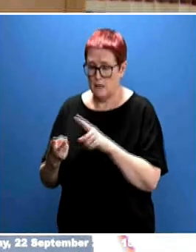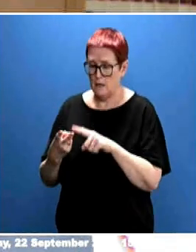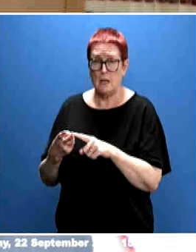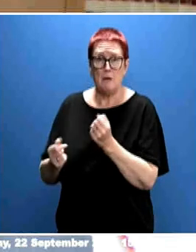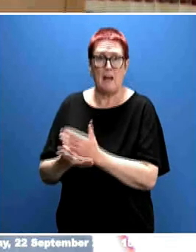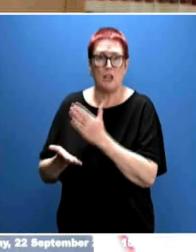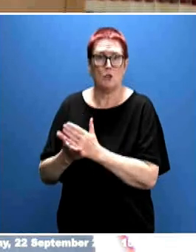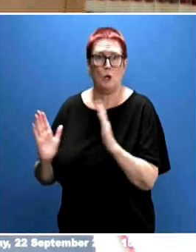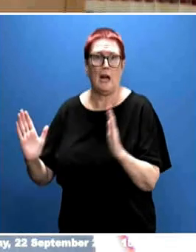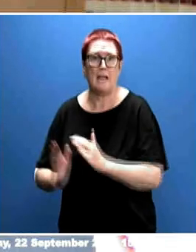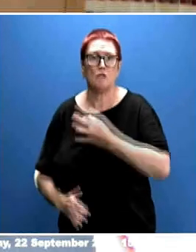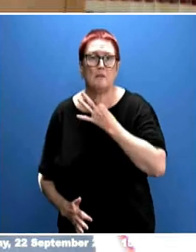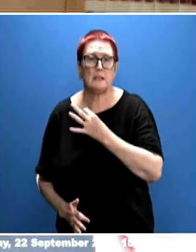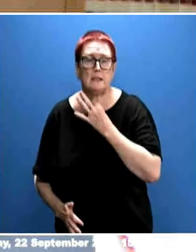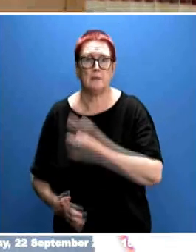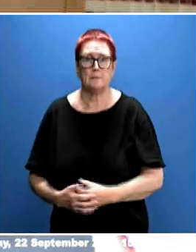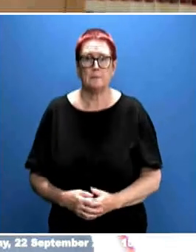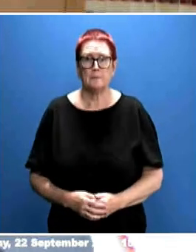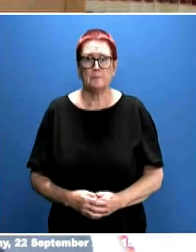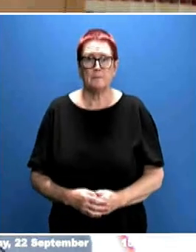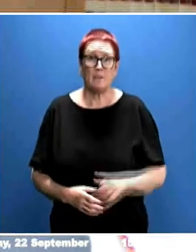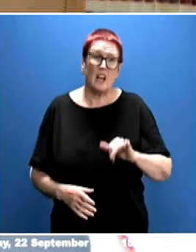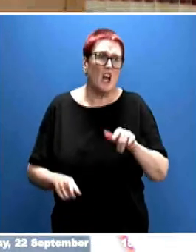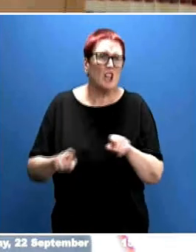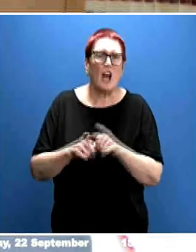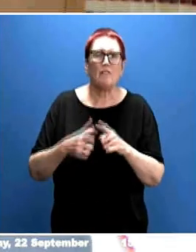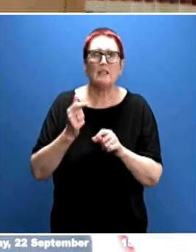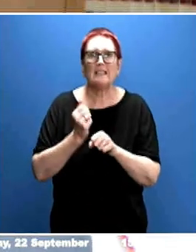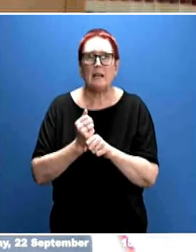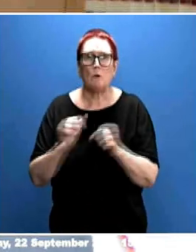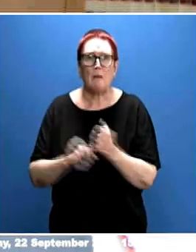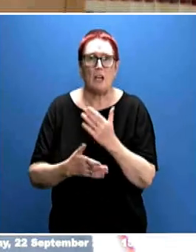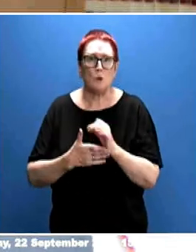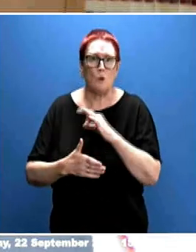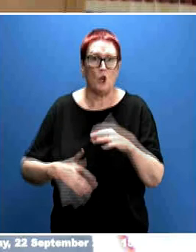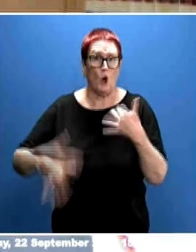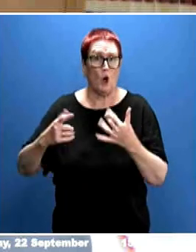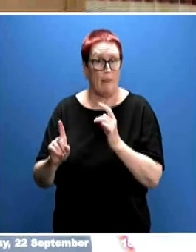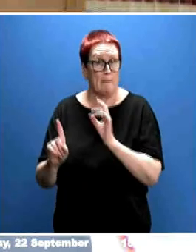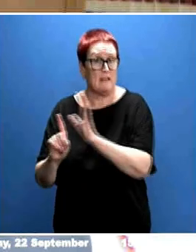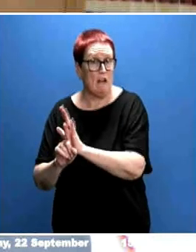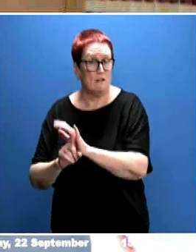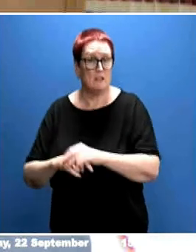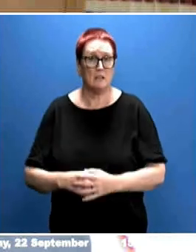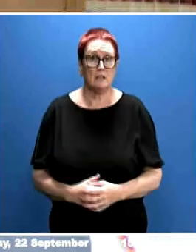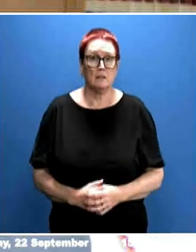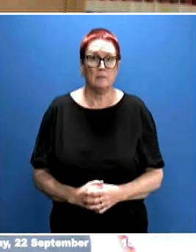around often their self-harm or their current presentation or behaviour.